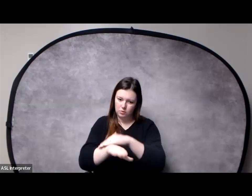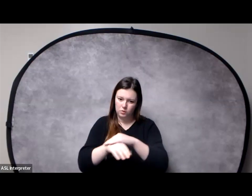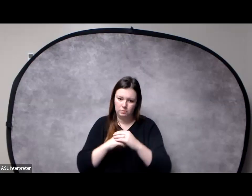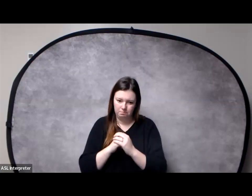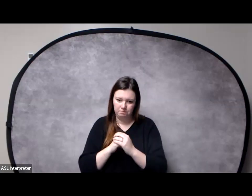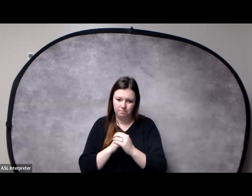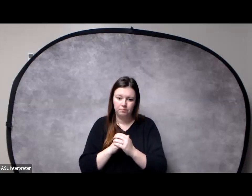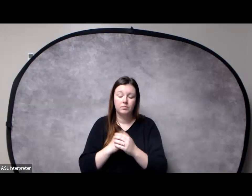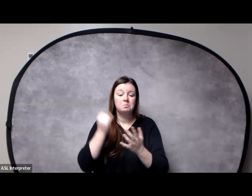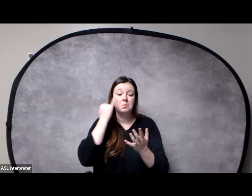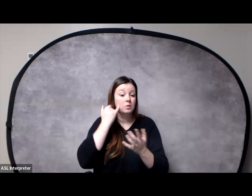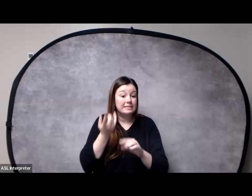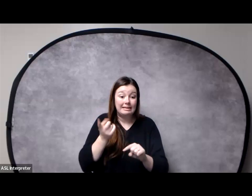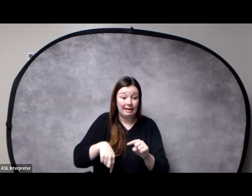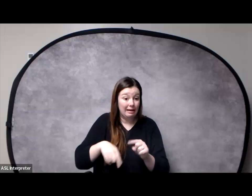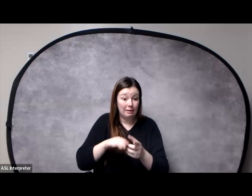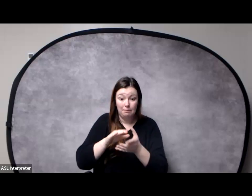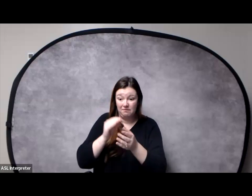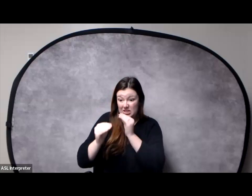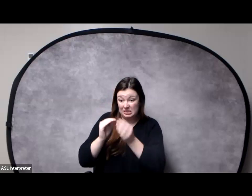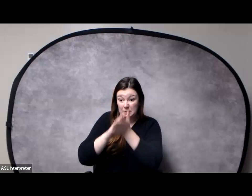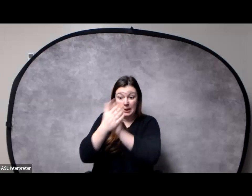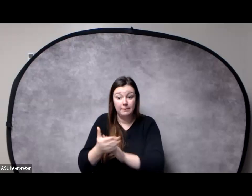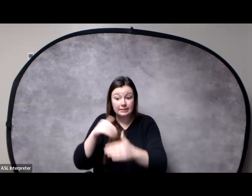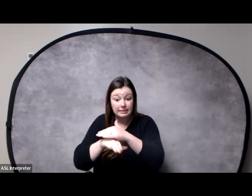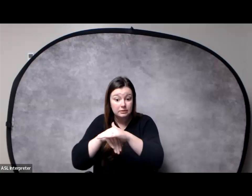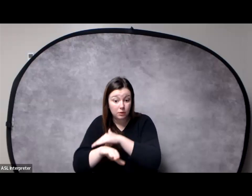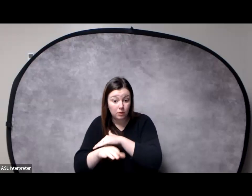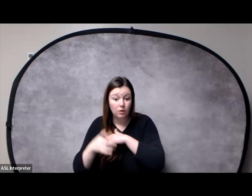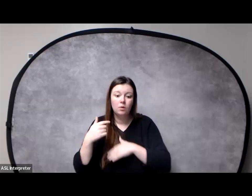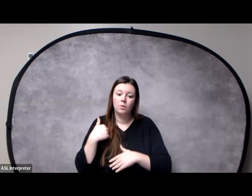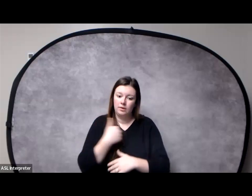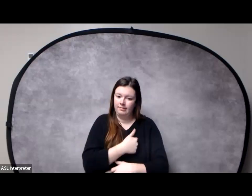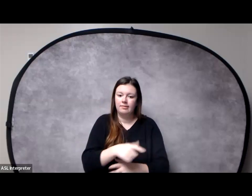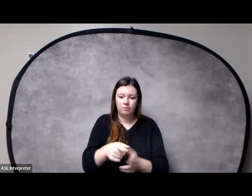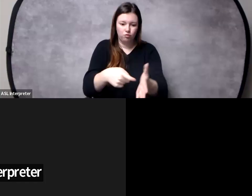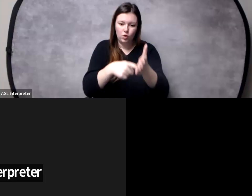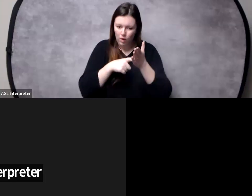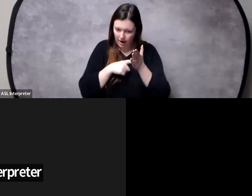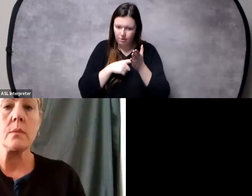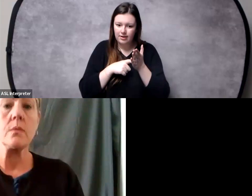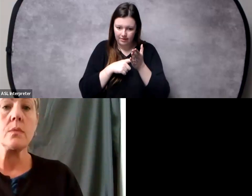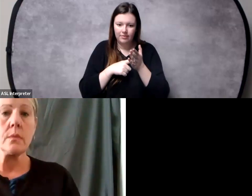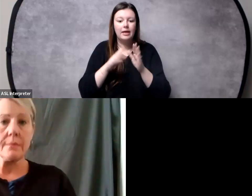that the provider is making sure all of those same services are provided by a person -- basically